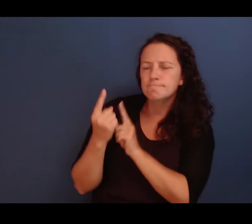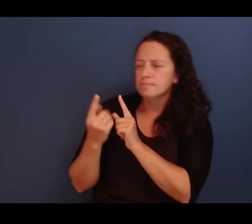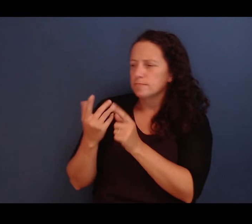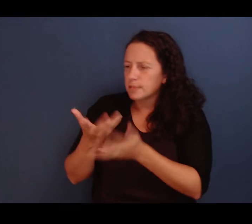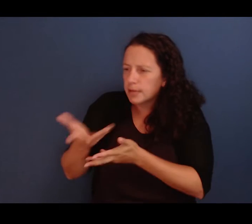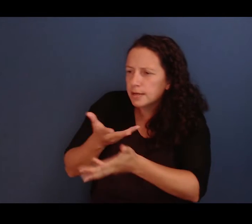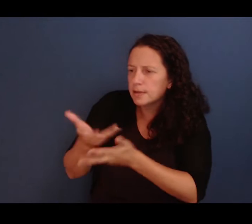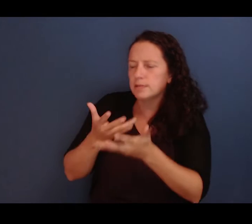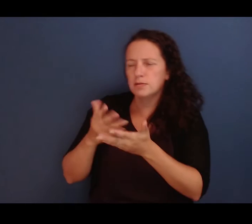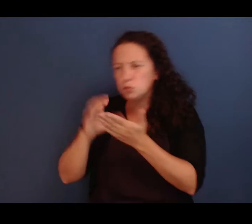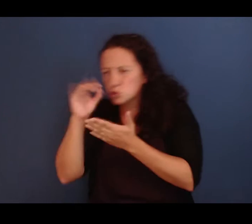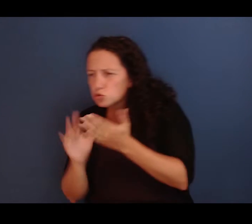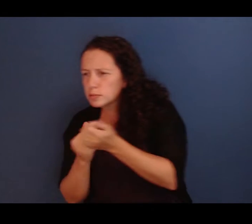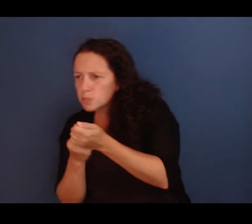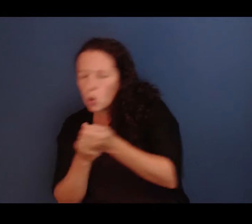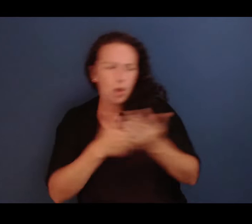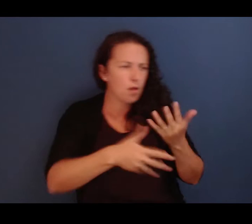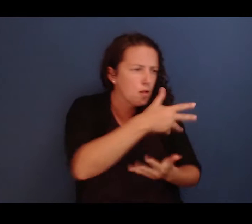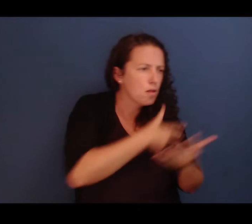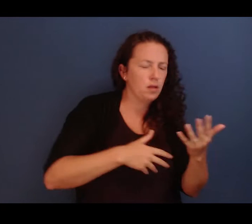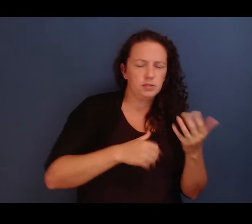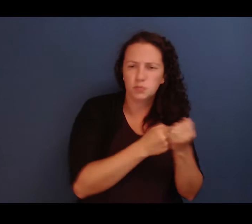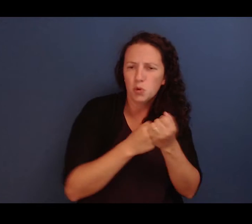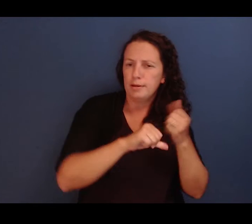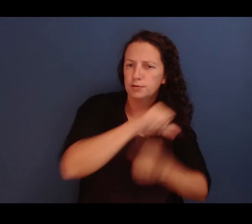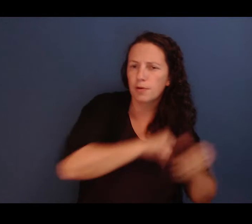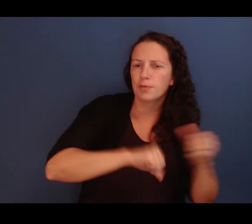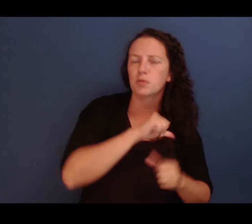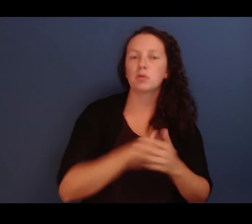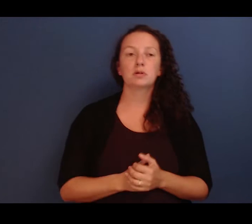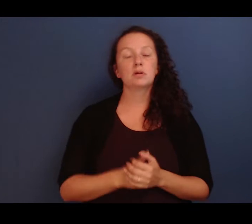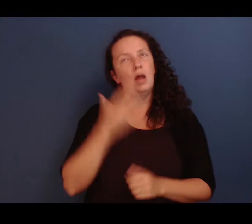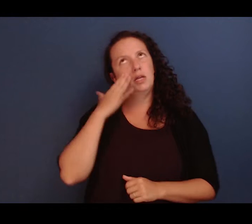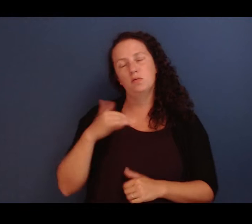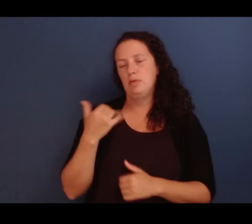spend with our students and with each other. And I know this year has been especially challenging